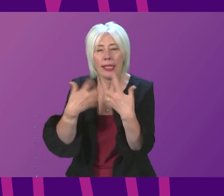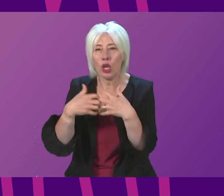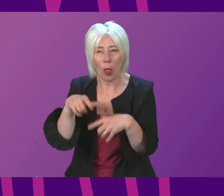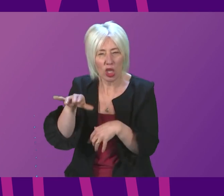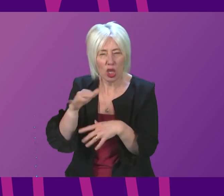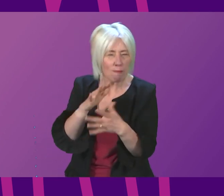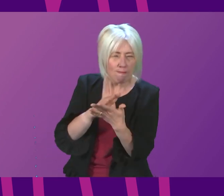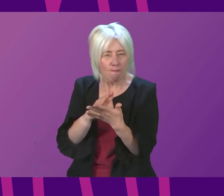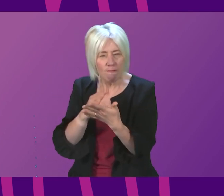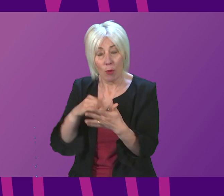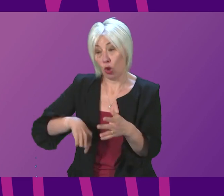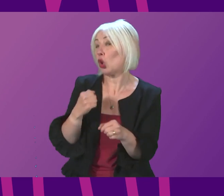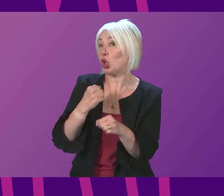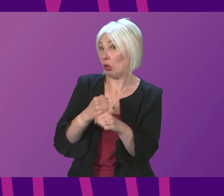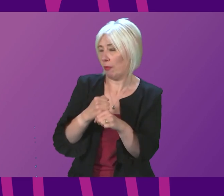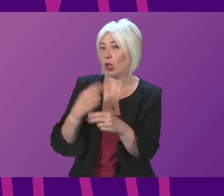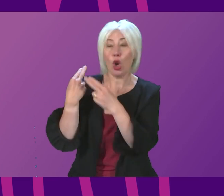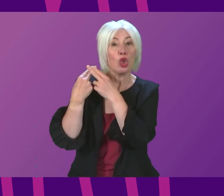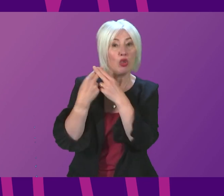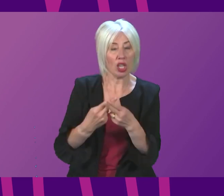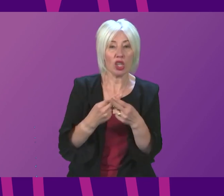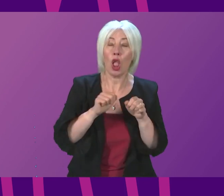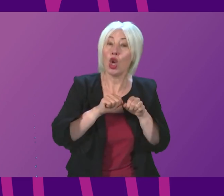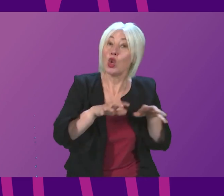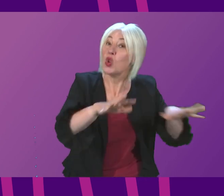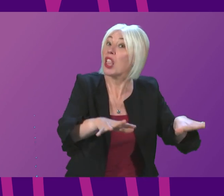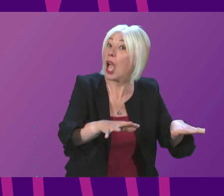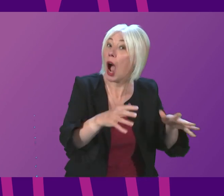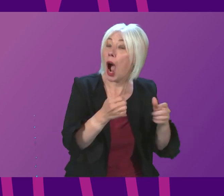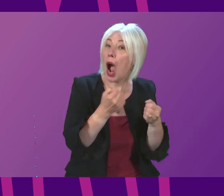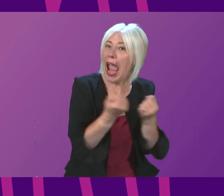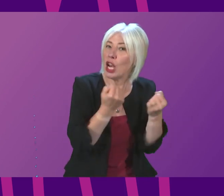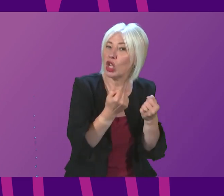The Scottish Government’s position on traditional nuclear energy has not changed and will not change.